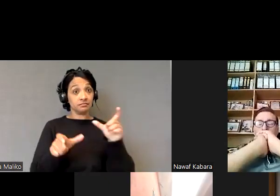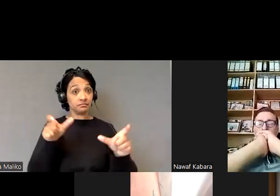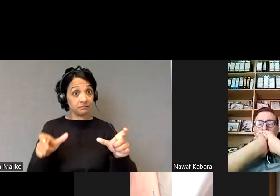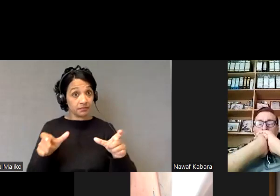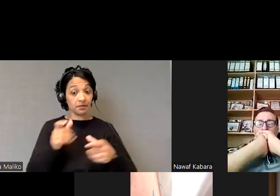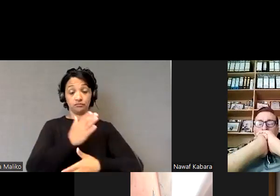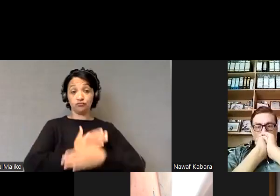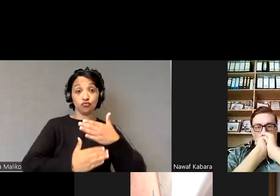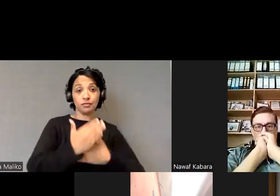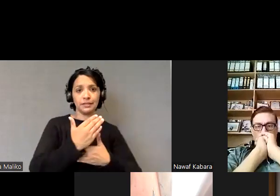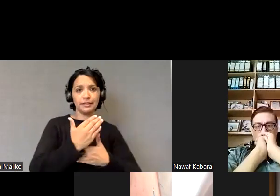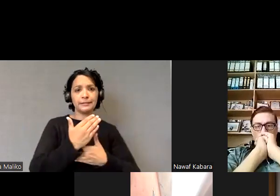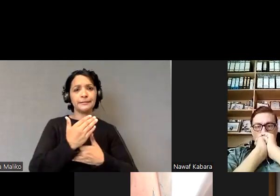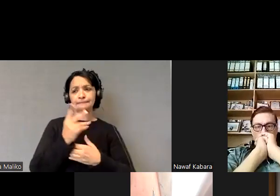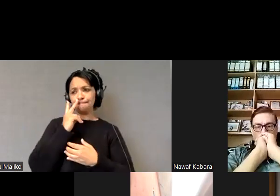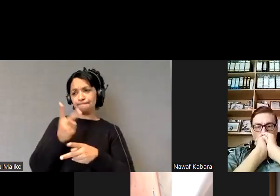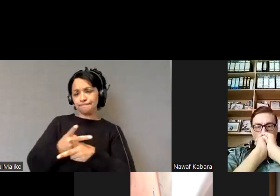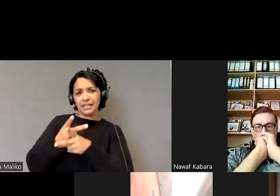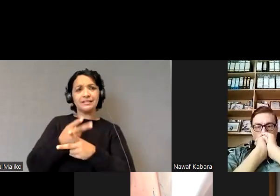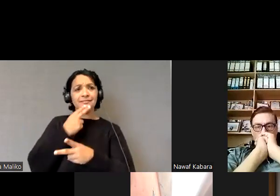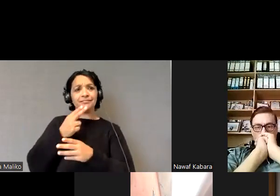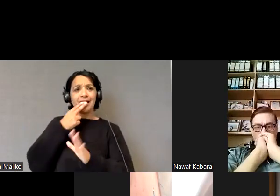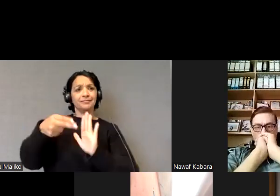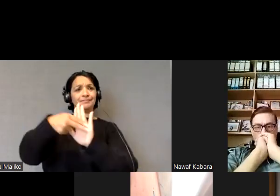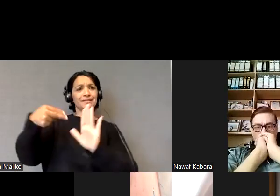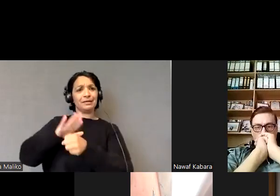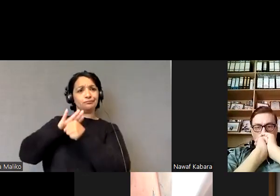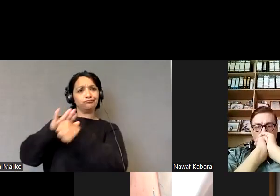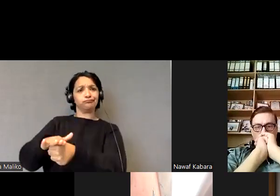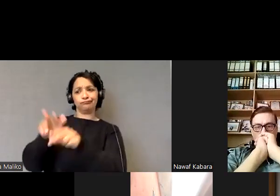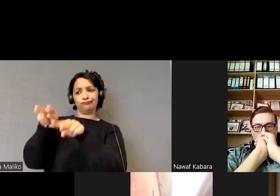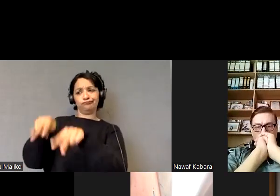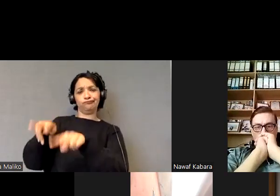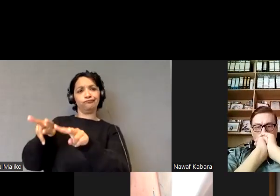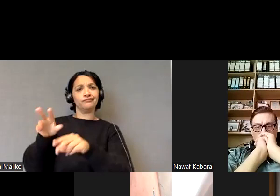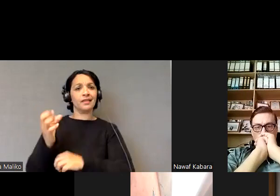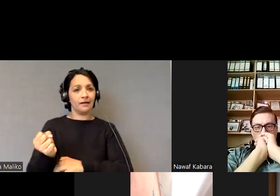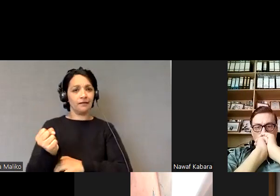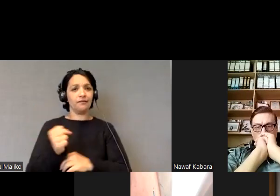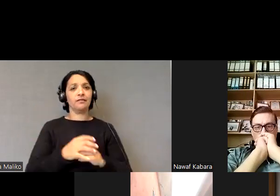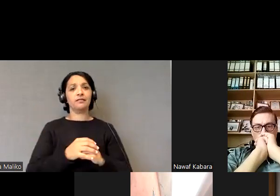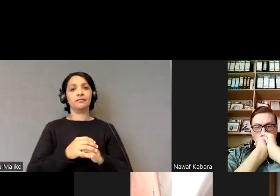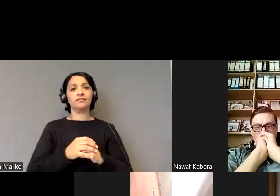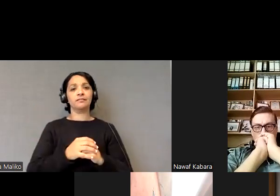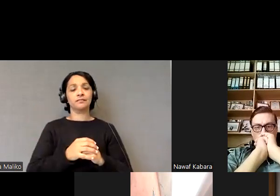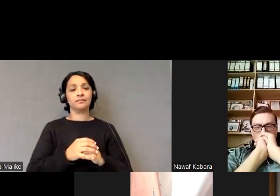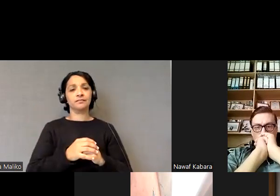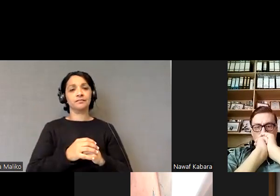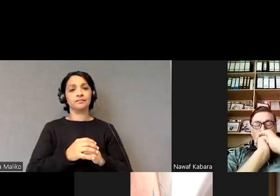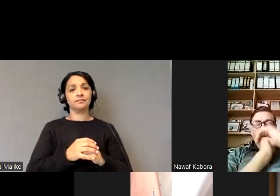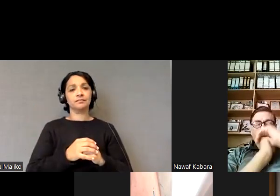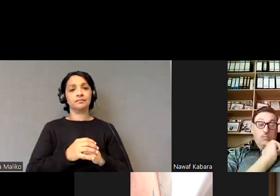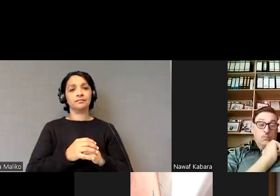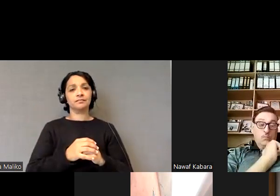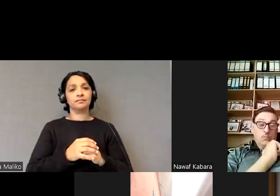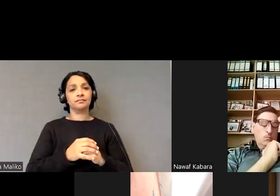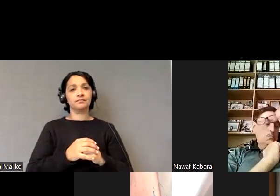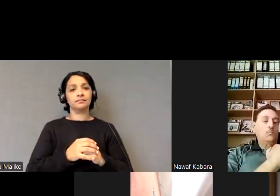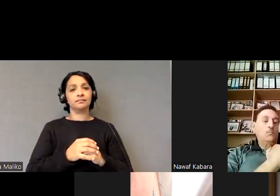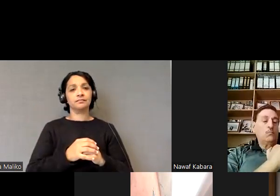report to authorities or their organisations, and so this is been higher estimated as high